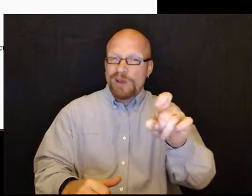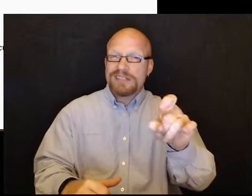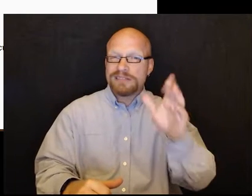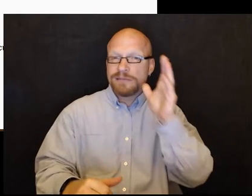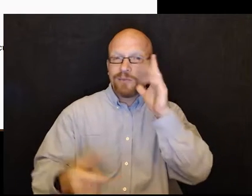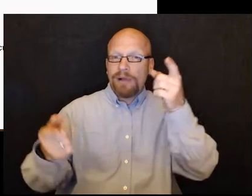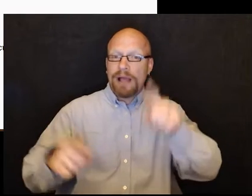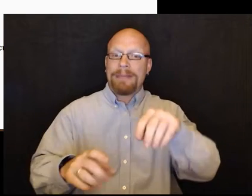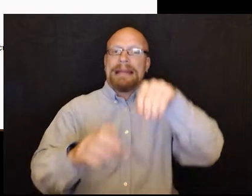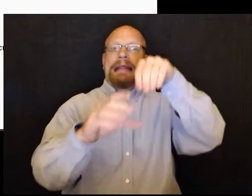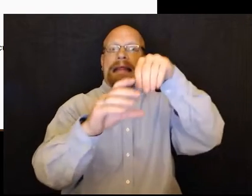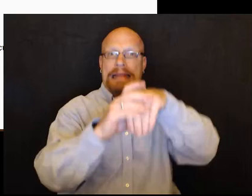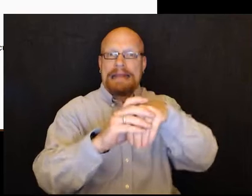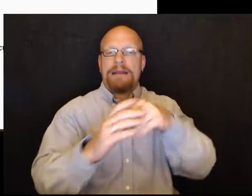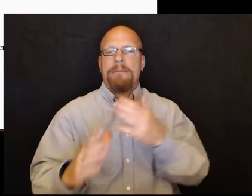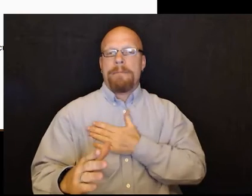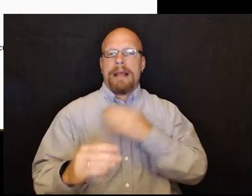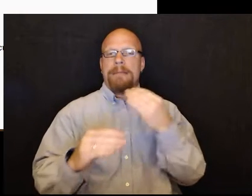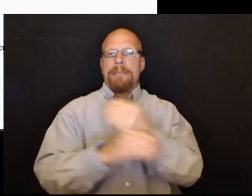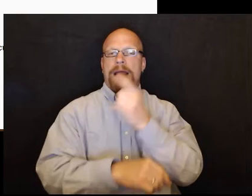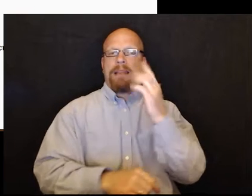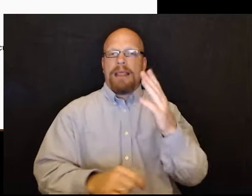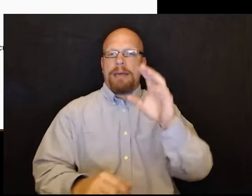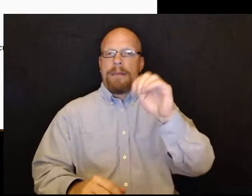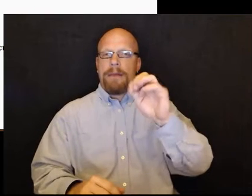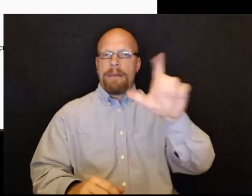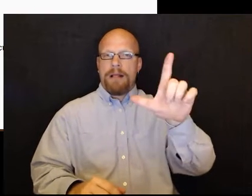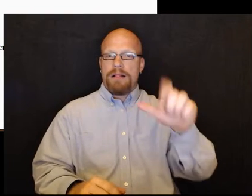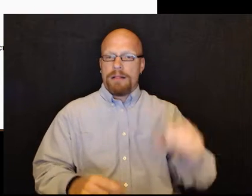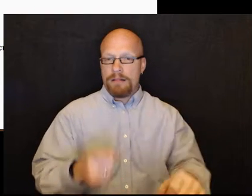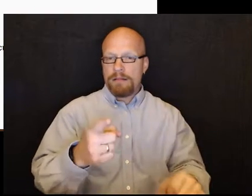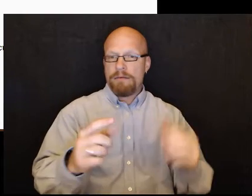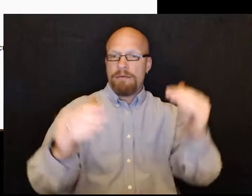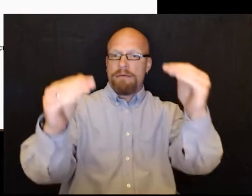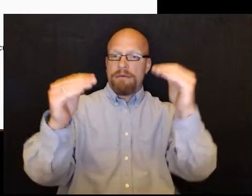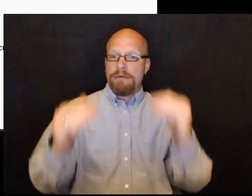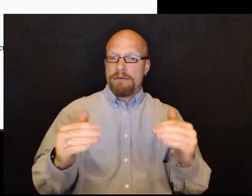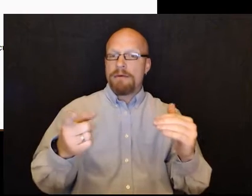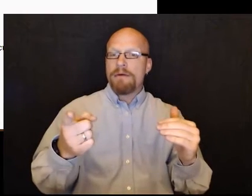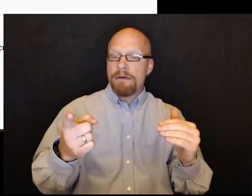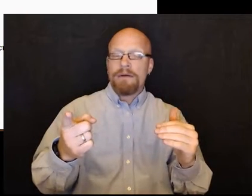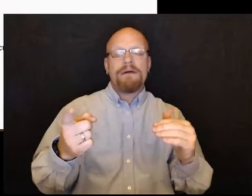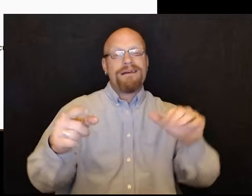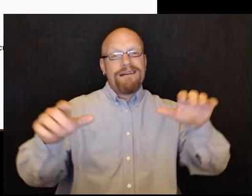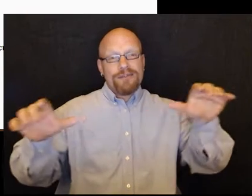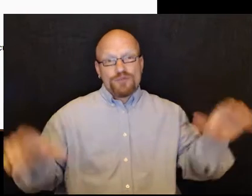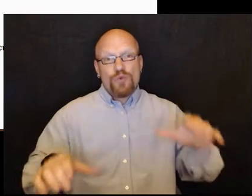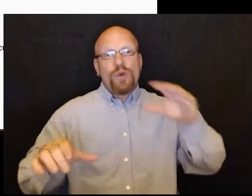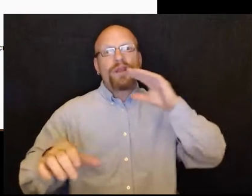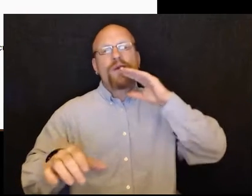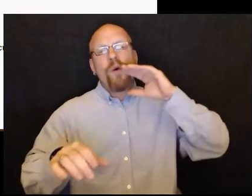and making comments you will have quizzes that will happen within mymathlab MML